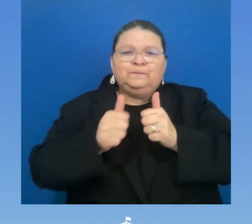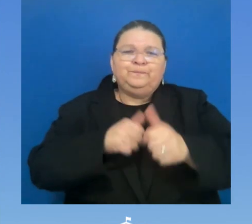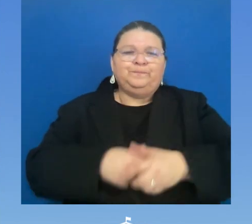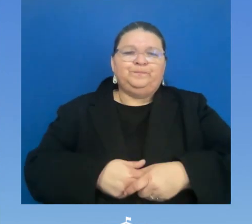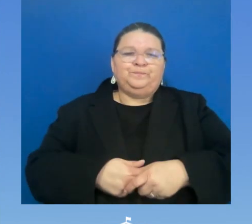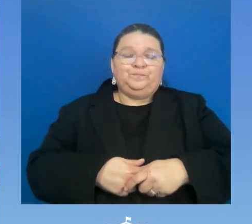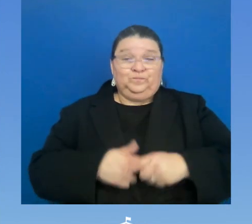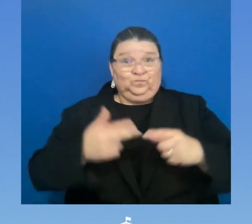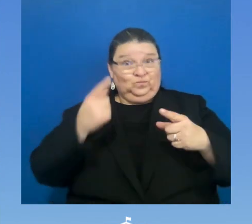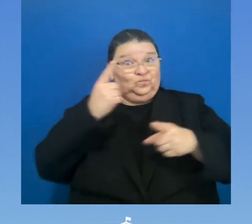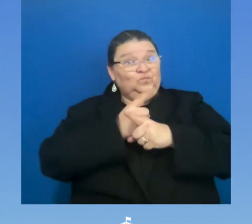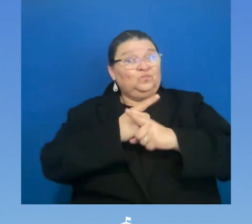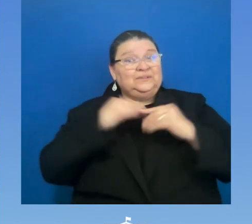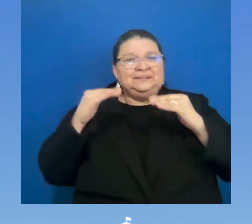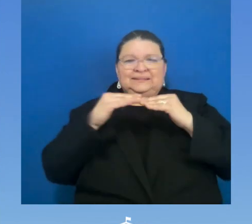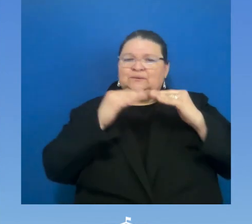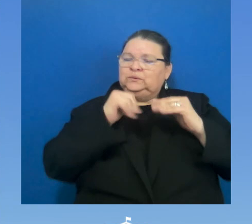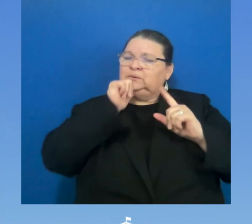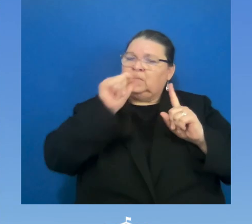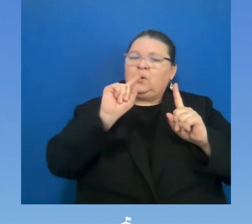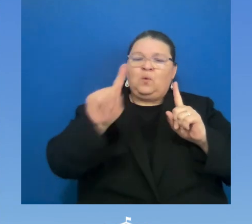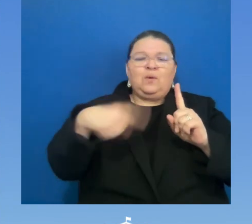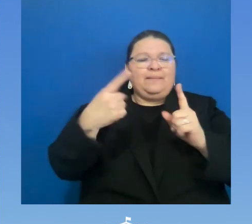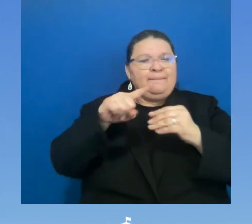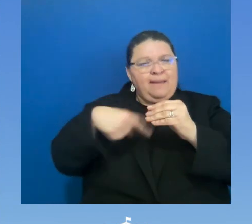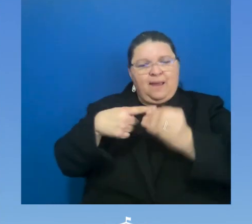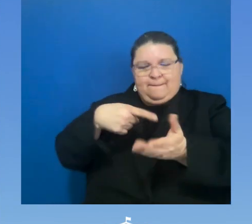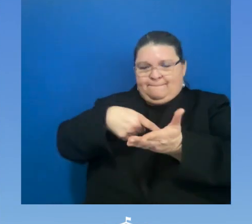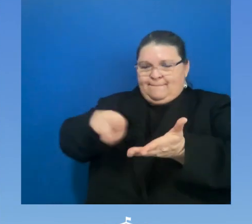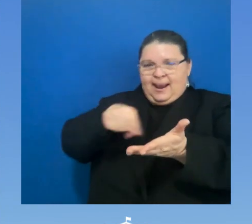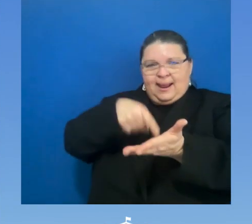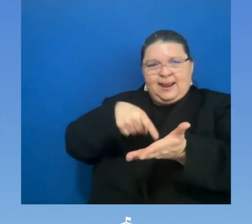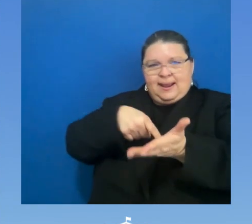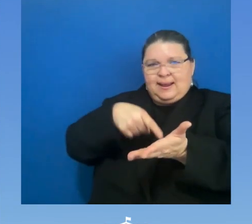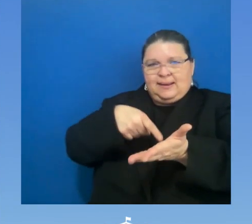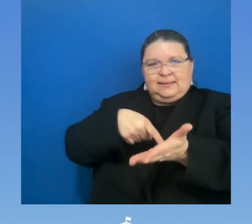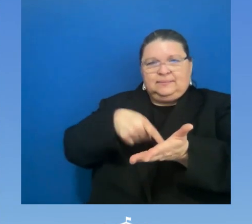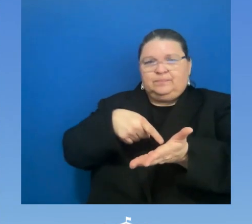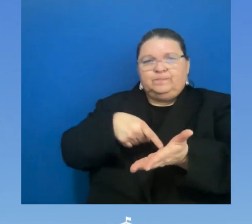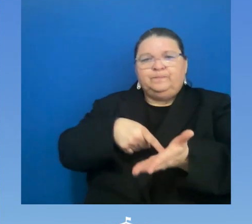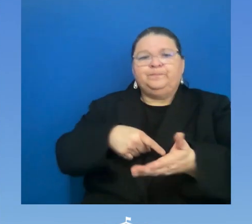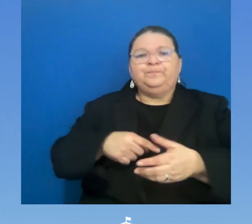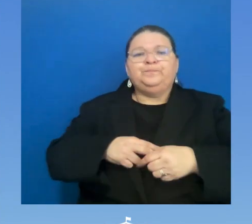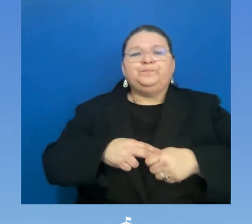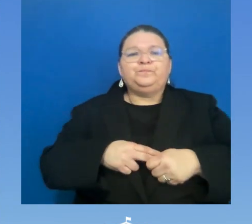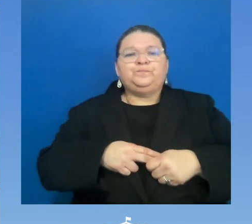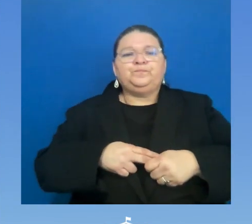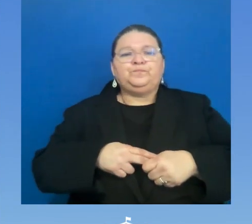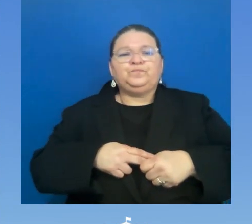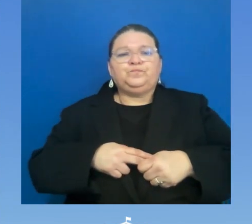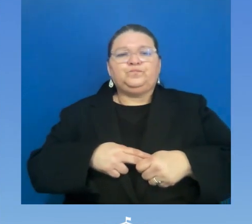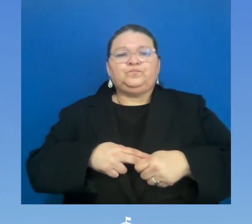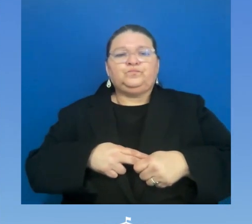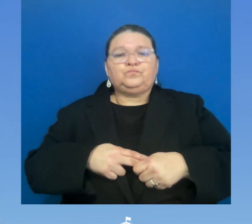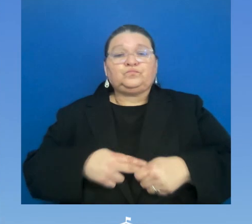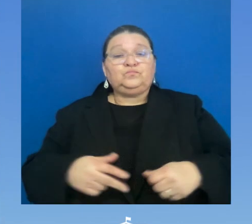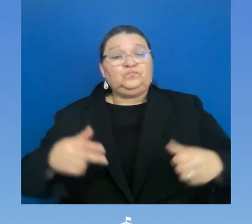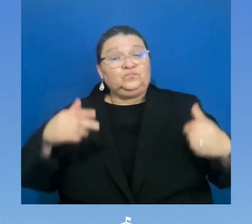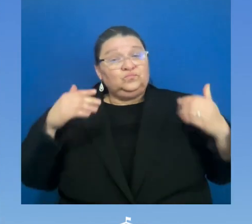And when we look at the broader thoughts about equality, it could be everything from LGBTQ equality to racial equality,